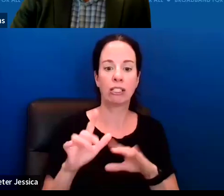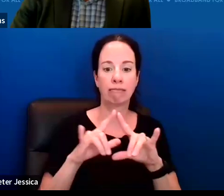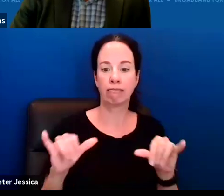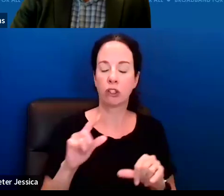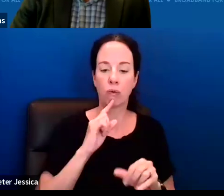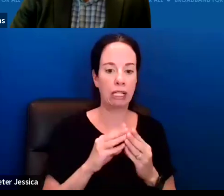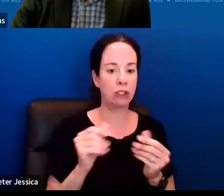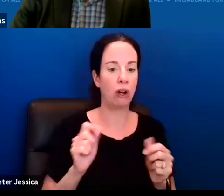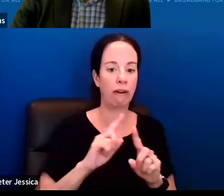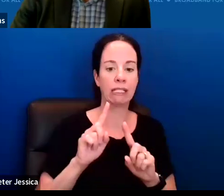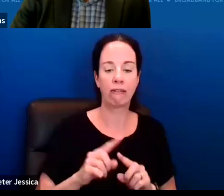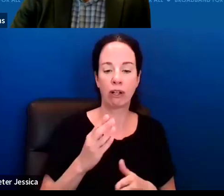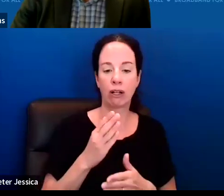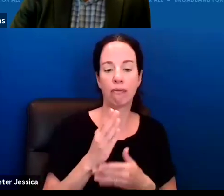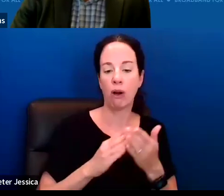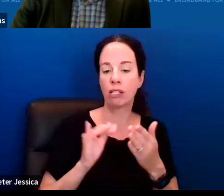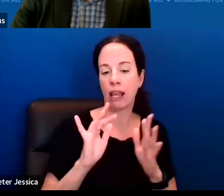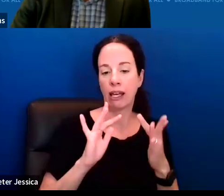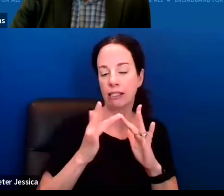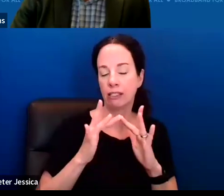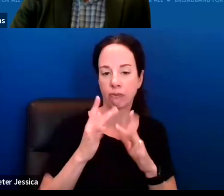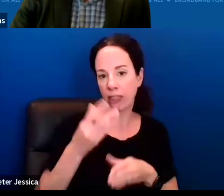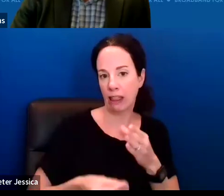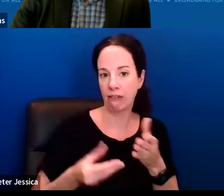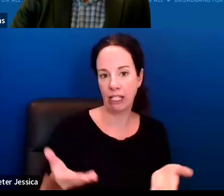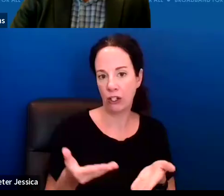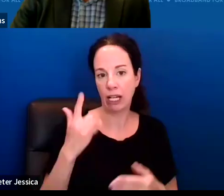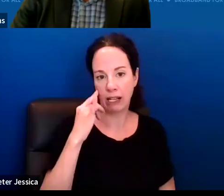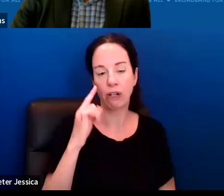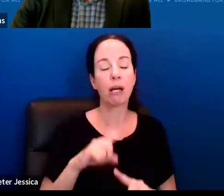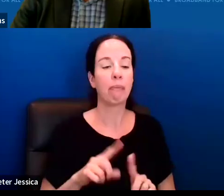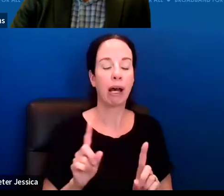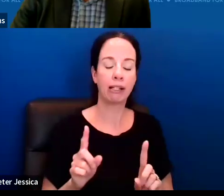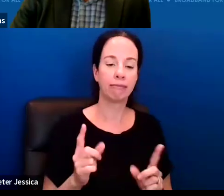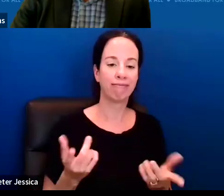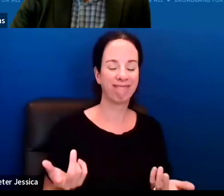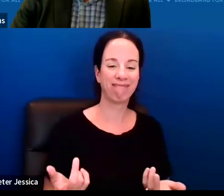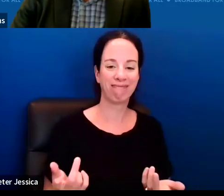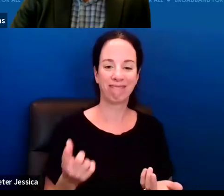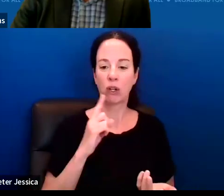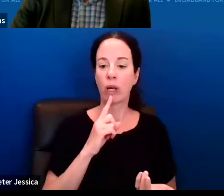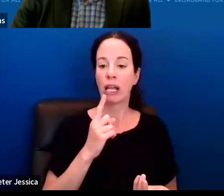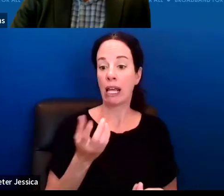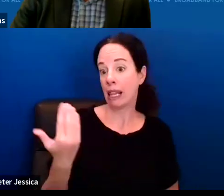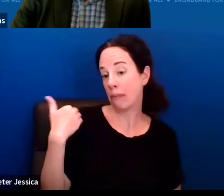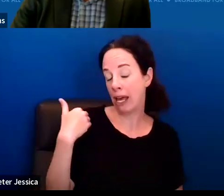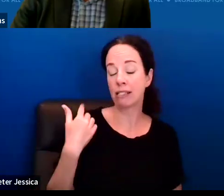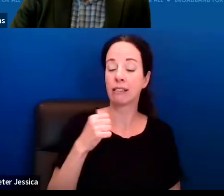aspects of the digital divide in California. But, you know, in the past, we haven't really had a way